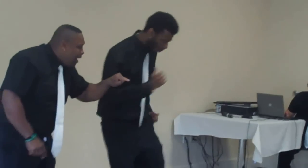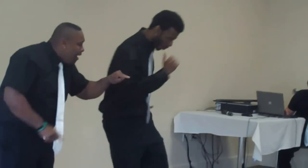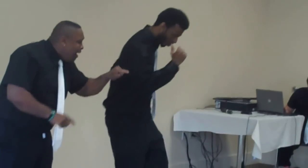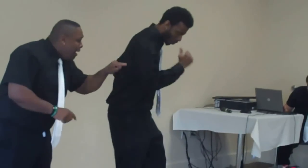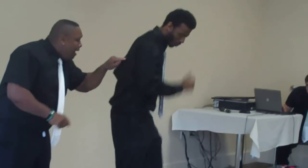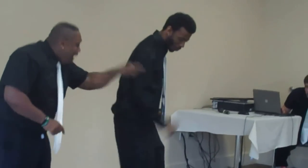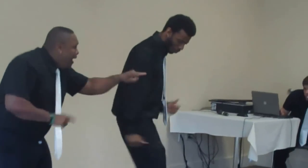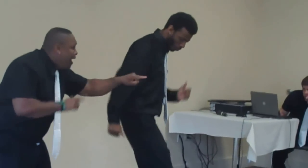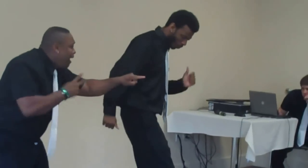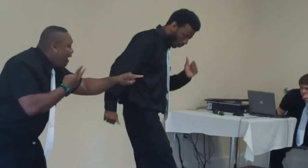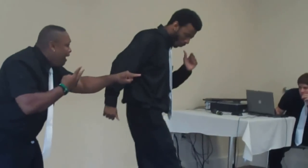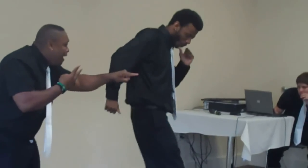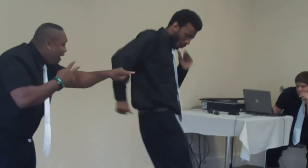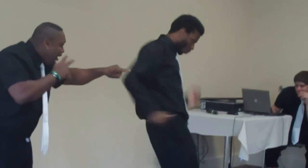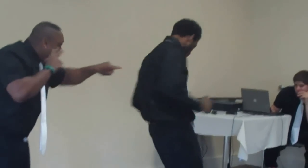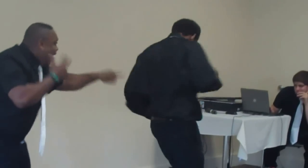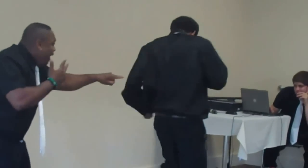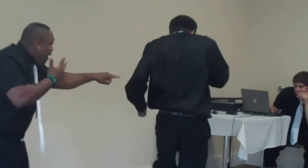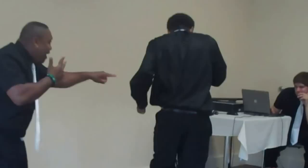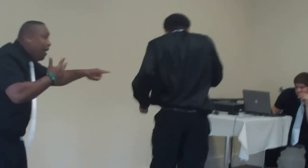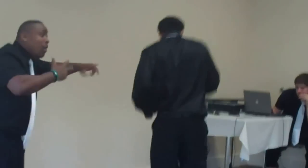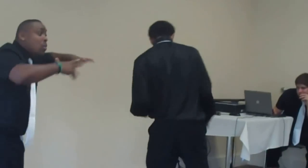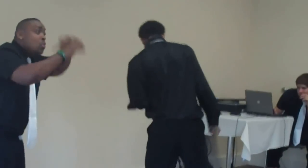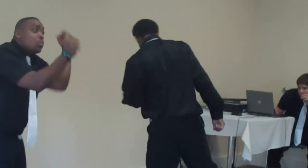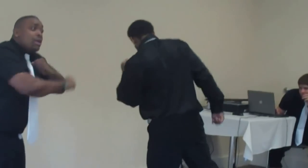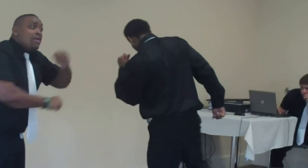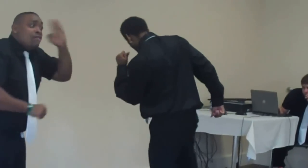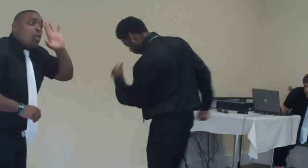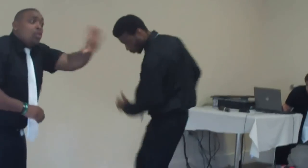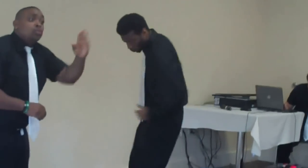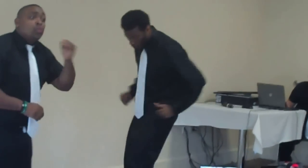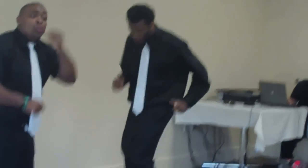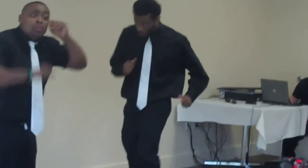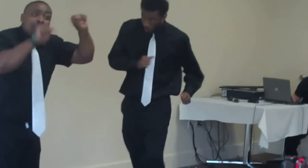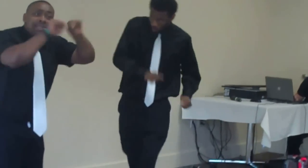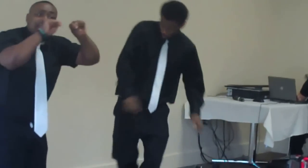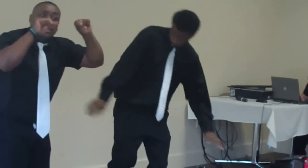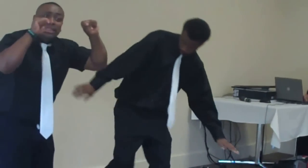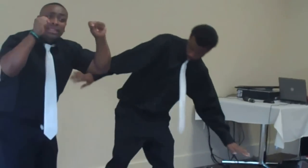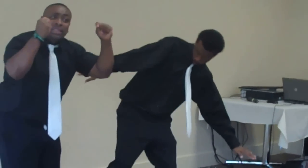While rounding the bases and winning the game for his team